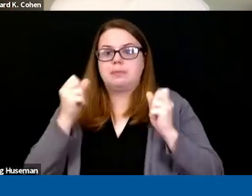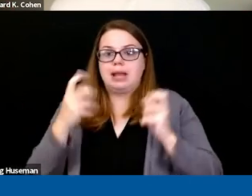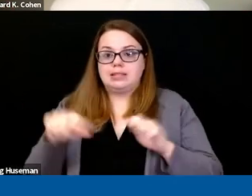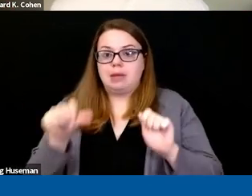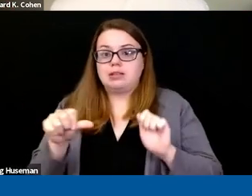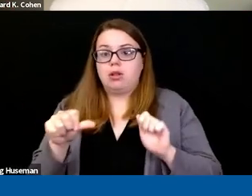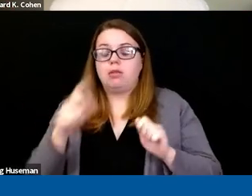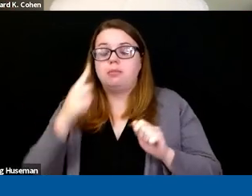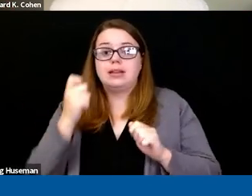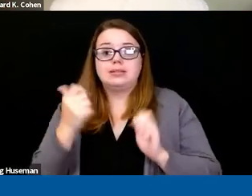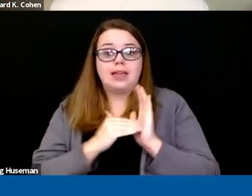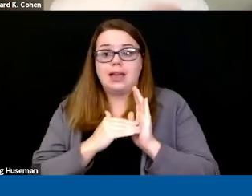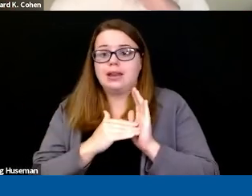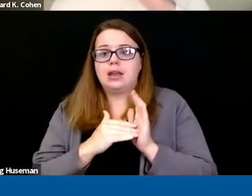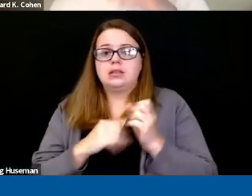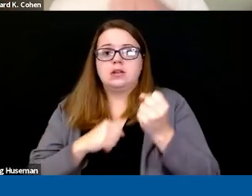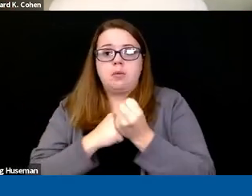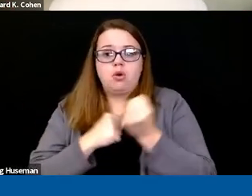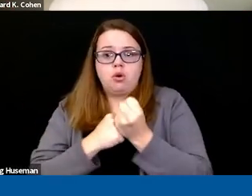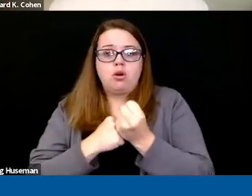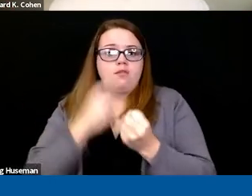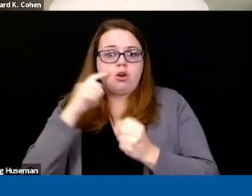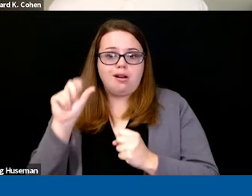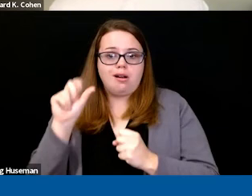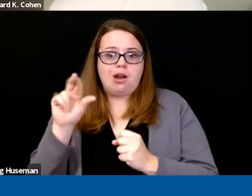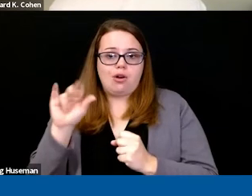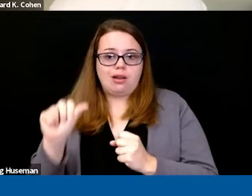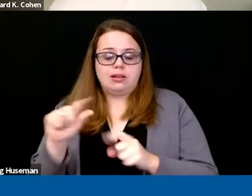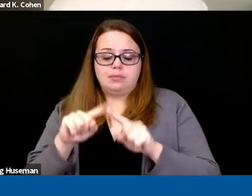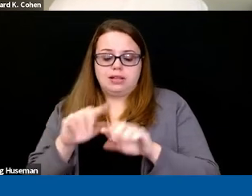'Cause again, support for ARIA depends on the combination that you're using.